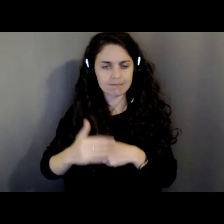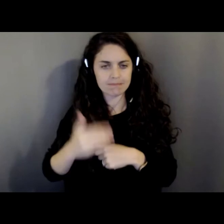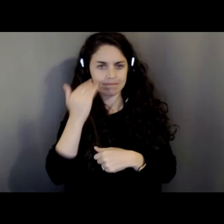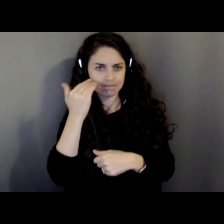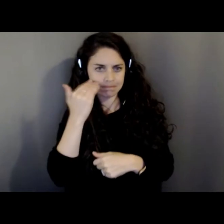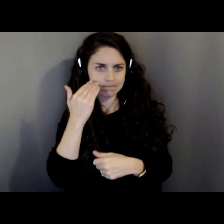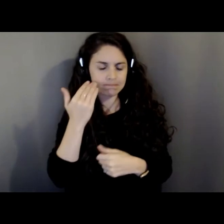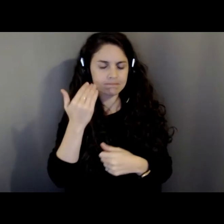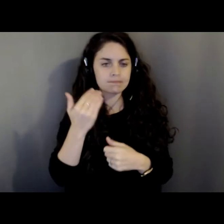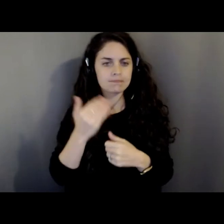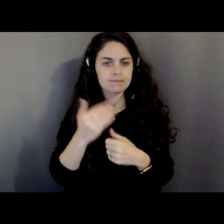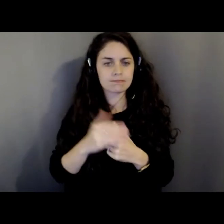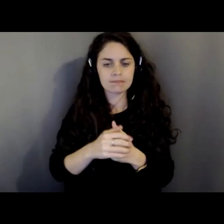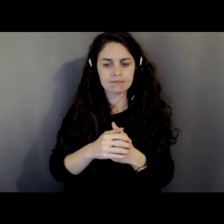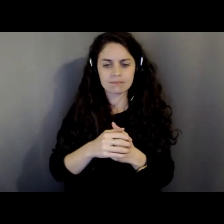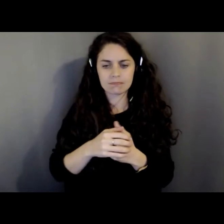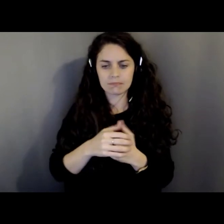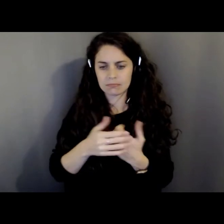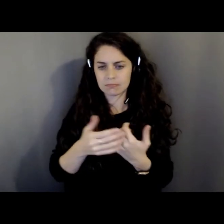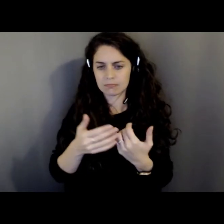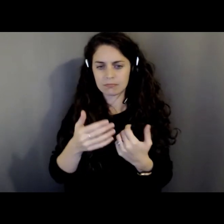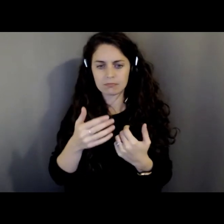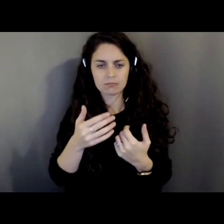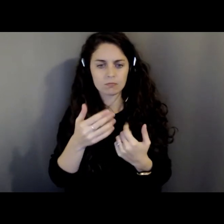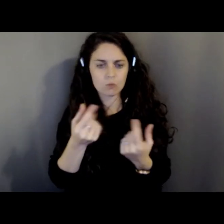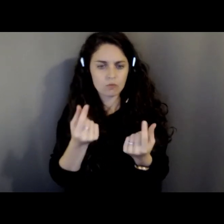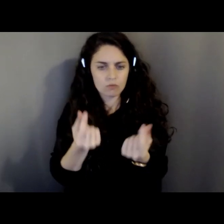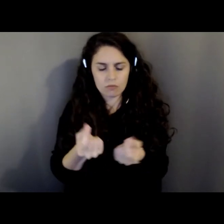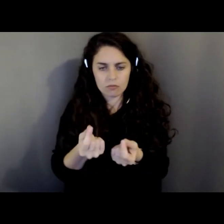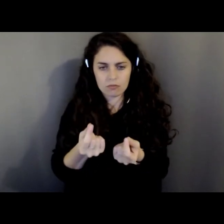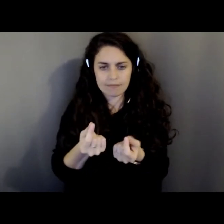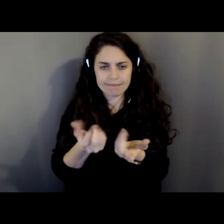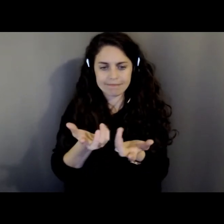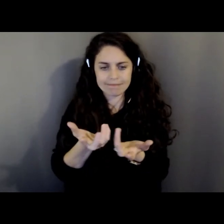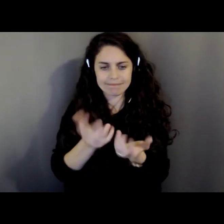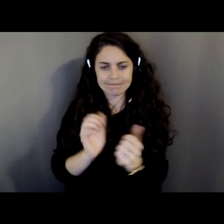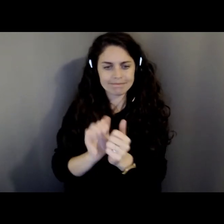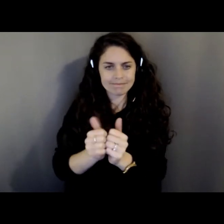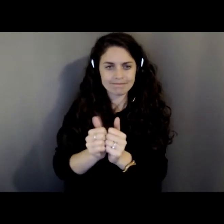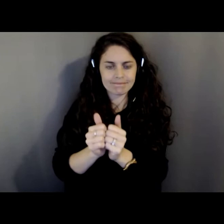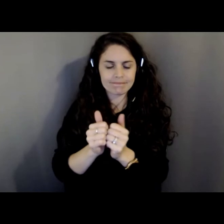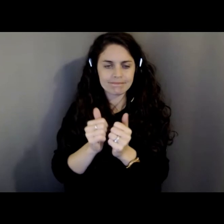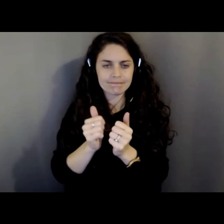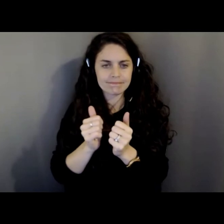accommodations available, and about how to speak up and